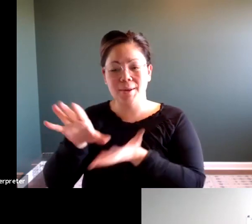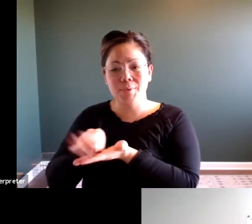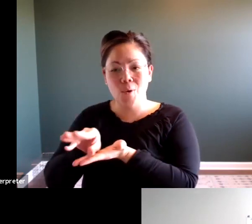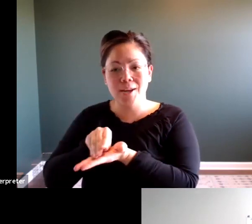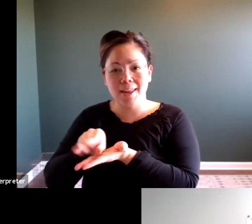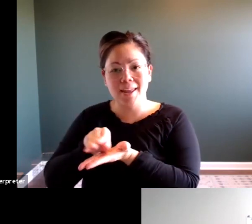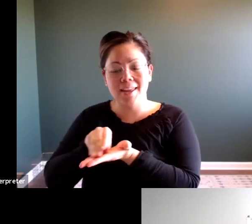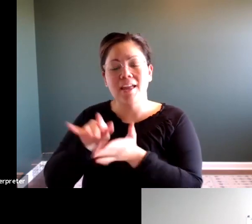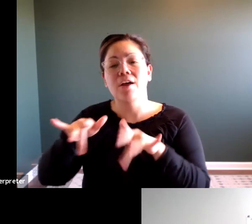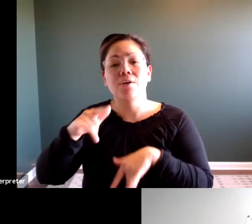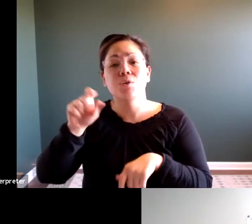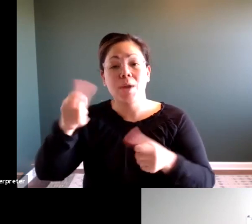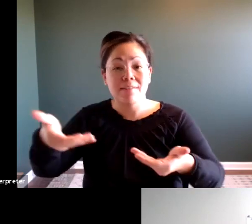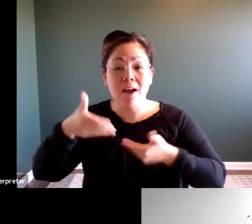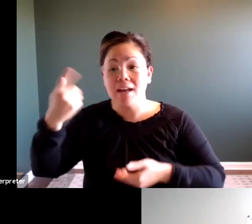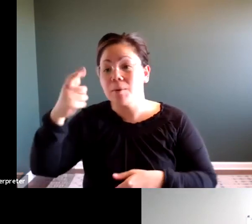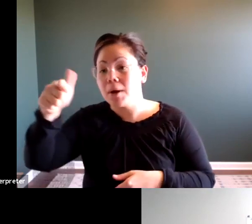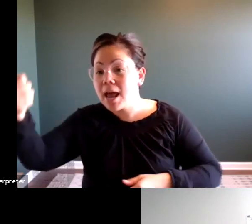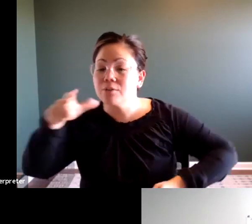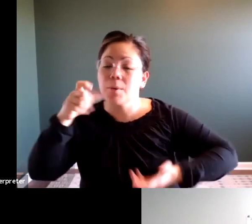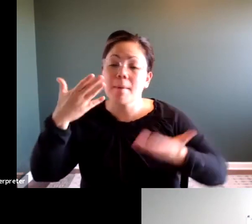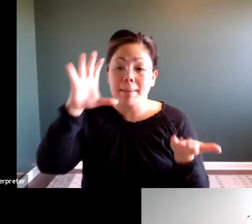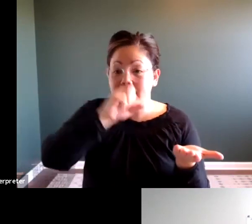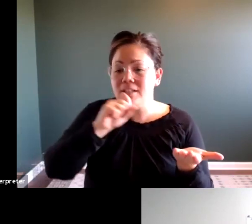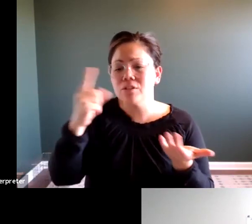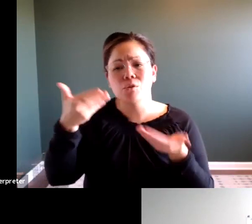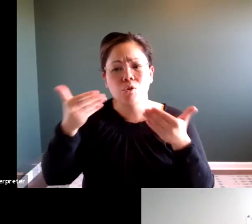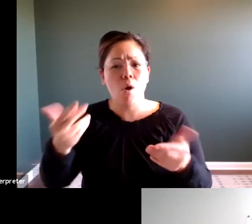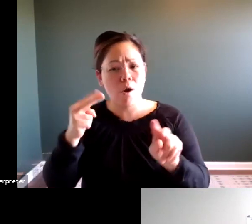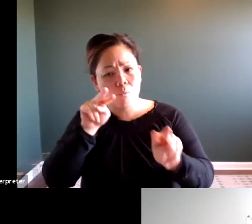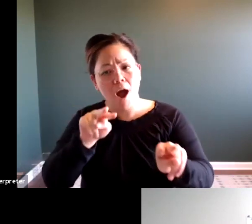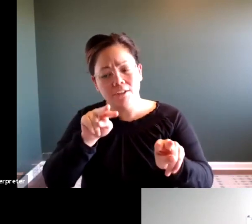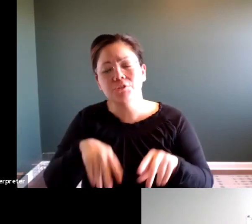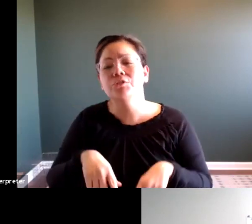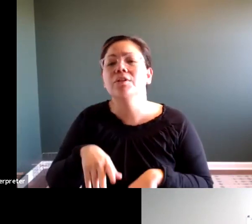or invite someone else who missed it to watch it and it will be on our website.